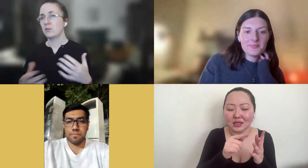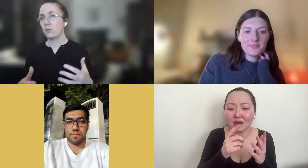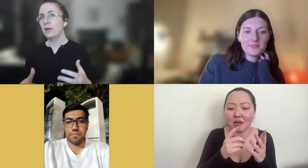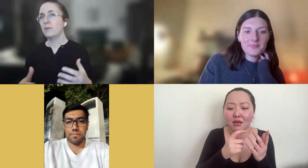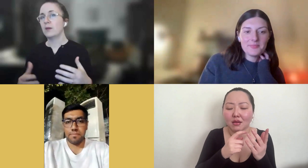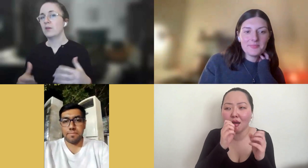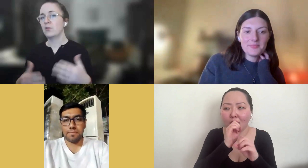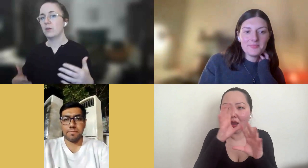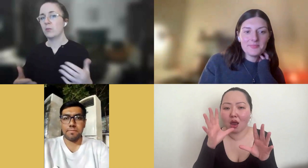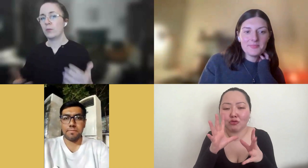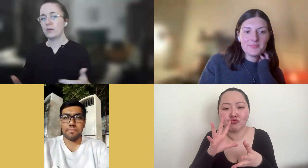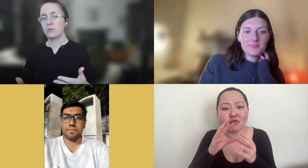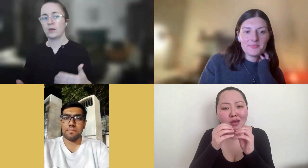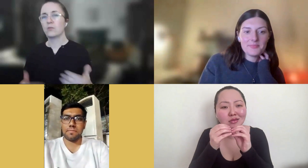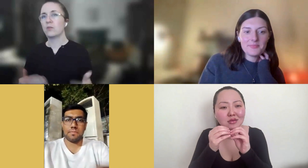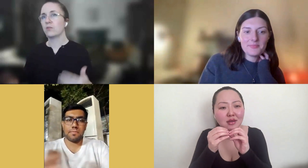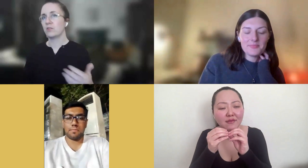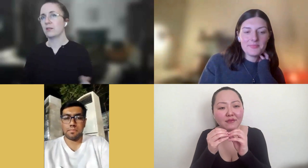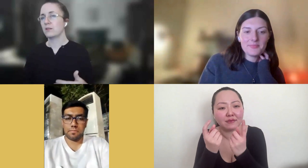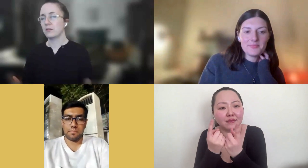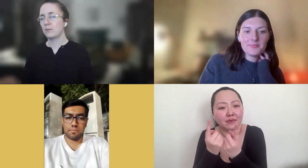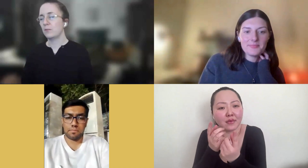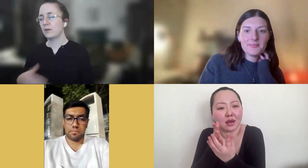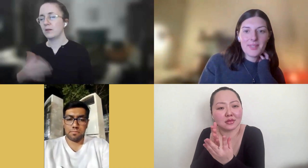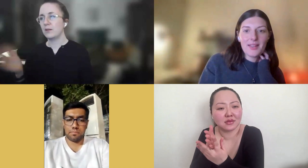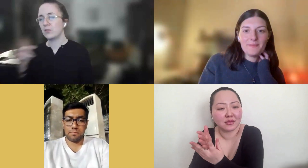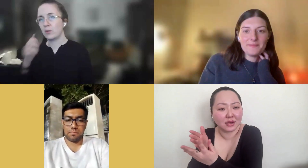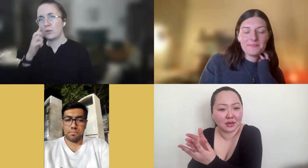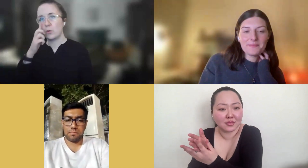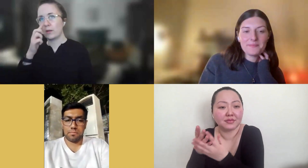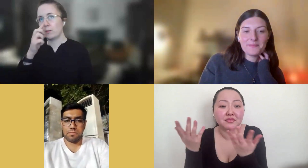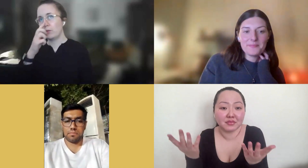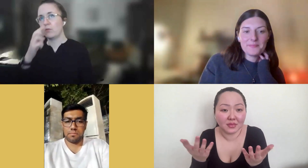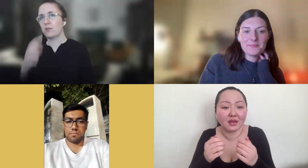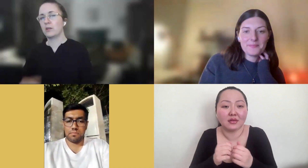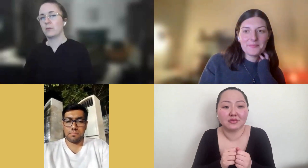is great but it should be a space for flourishing. In the show we talk about themes flourishing,